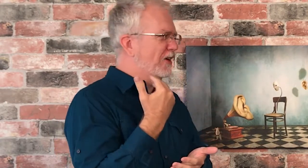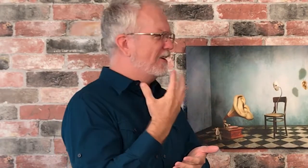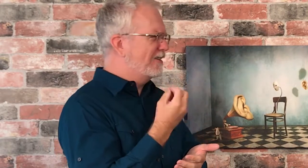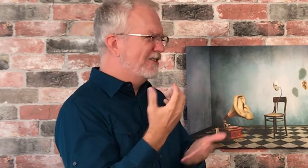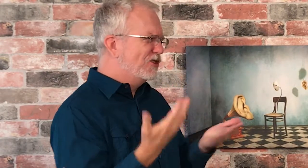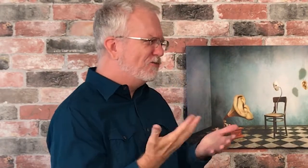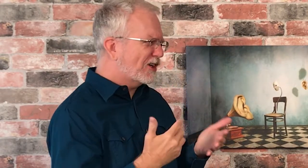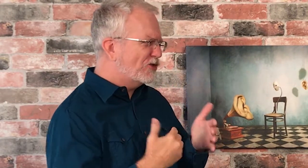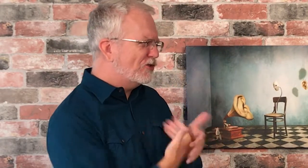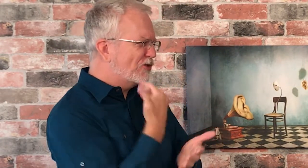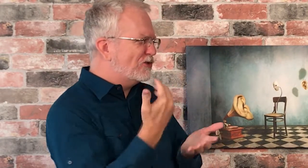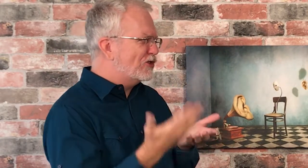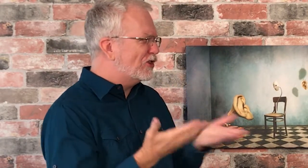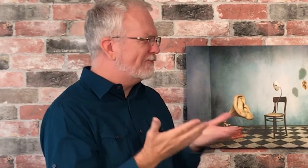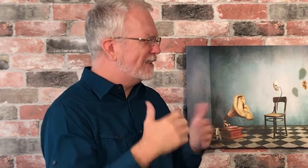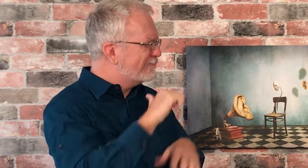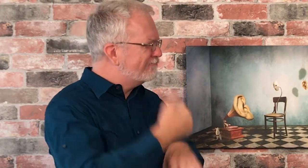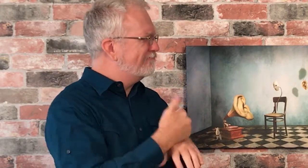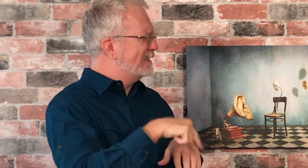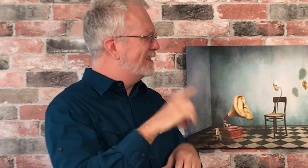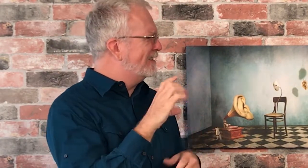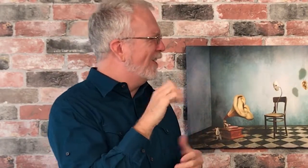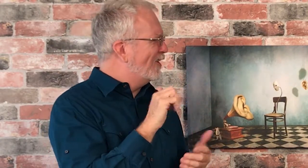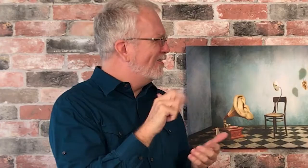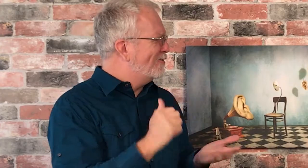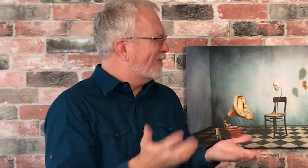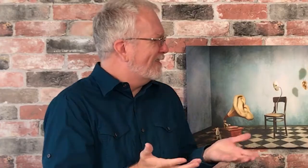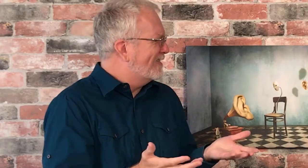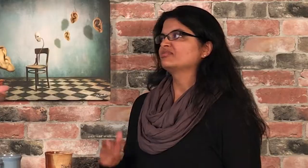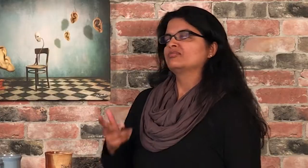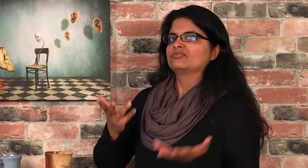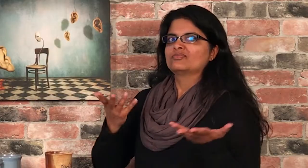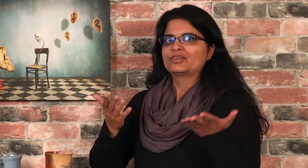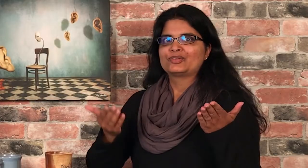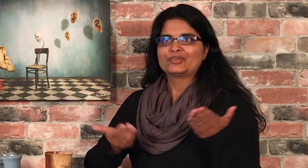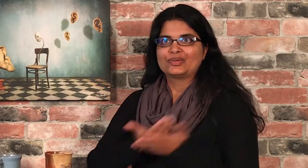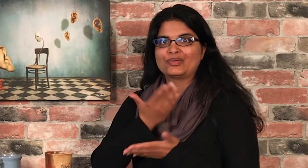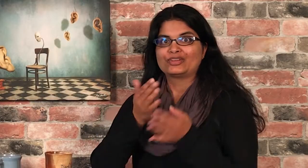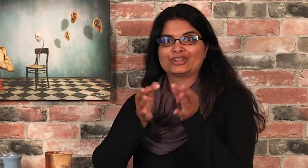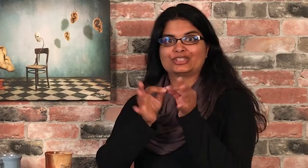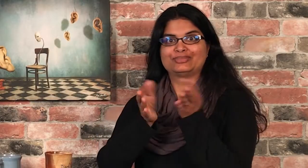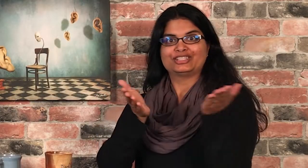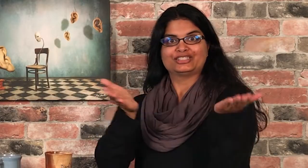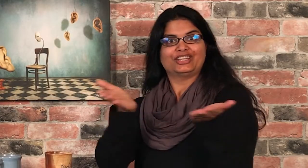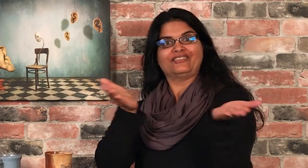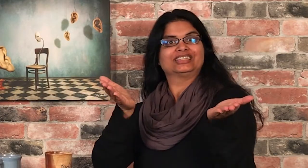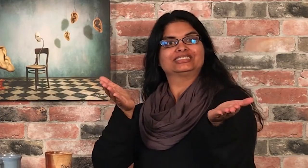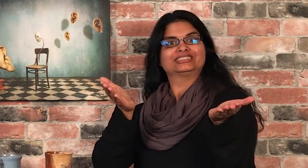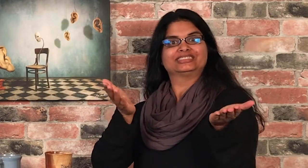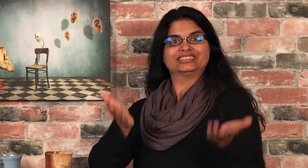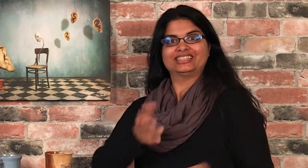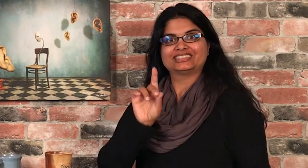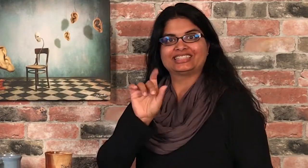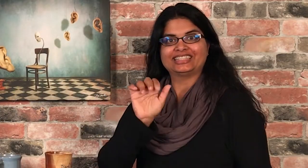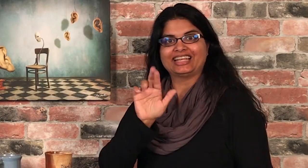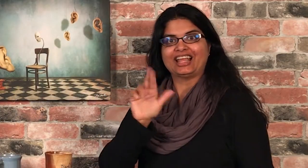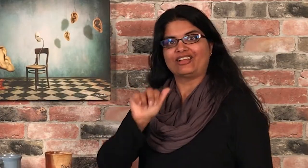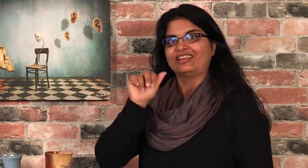What's a new service being established at DCARA? Fatima: What's new? Interpreting Services at DCARA!